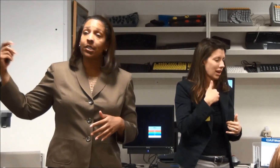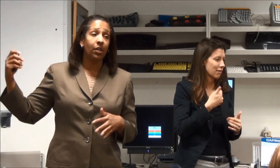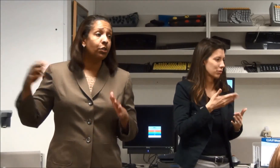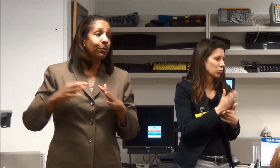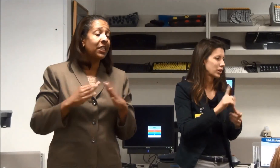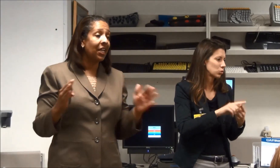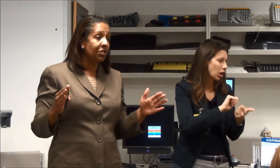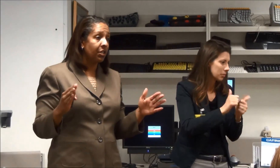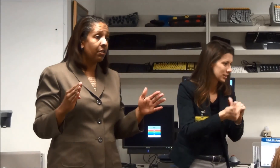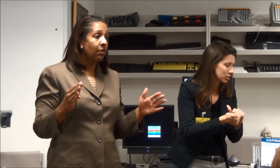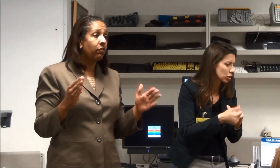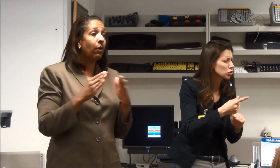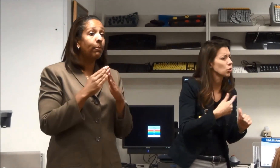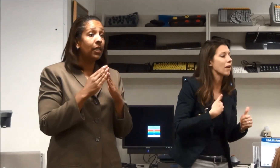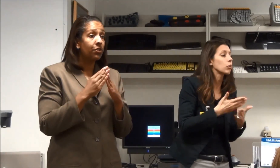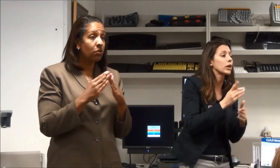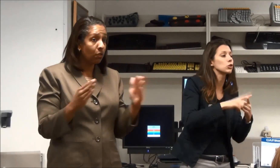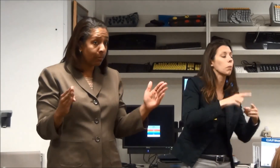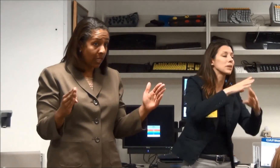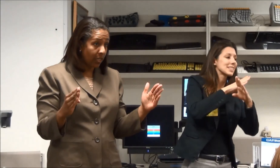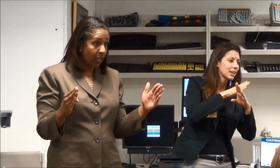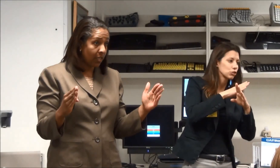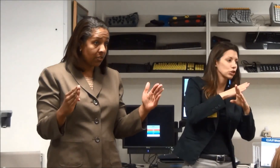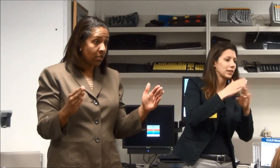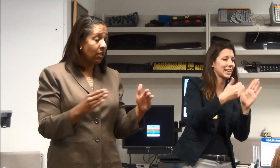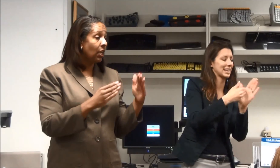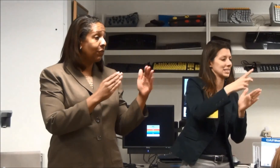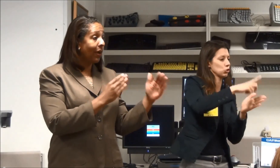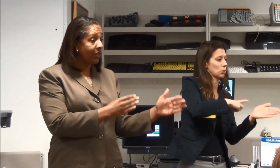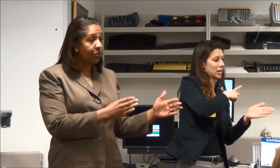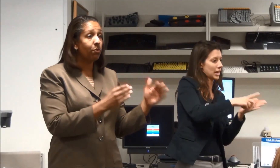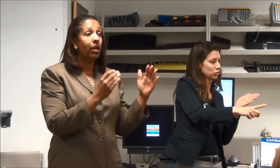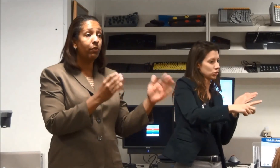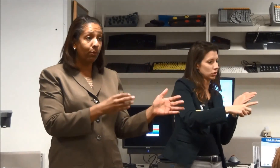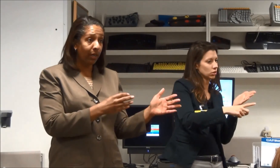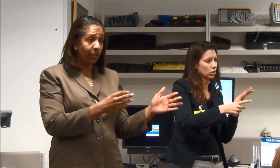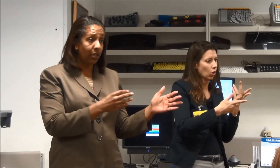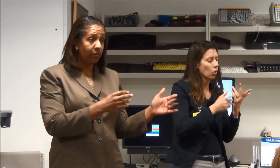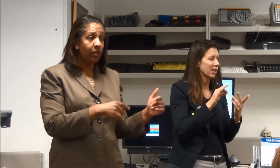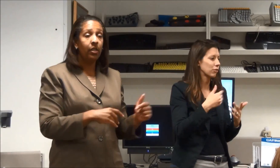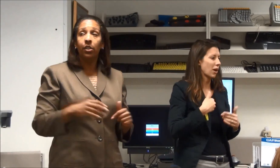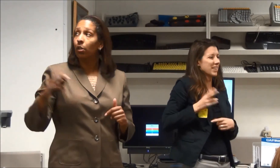You are entitled to protection from being discriminated against if you have a history of or record of.